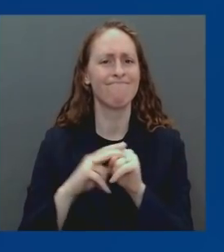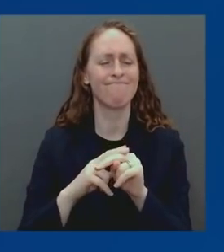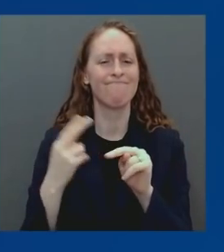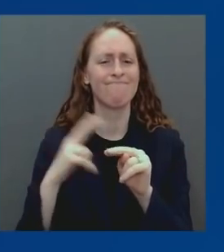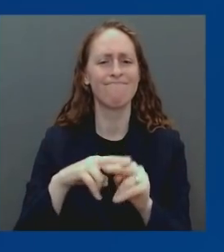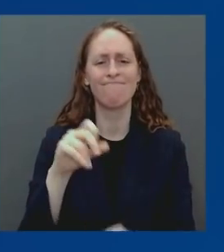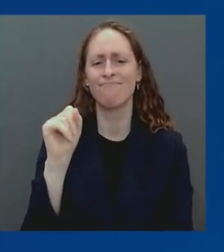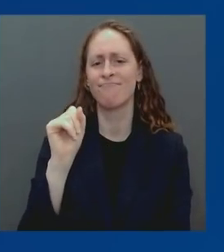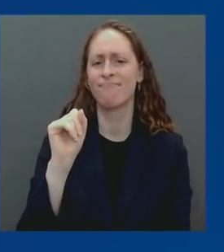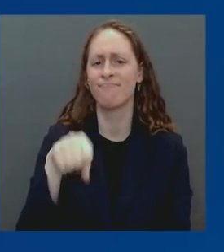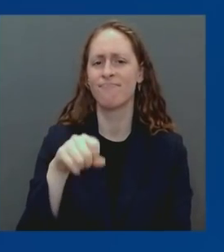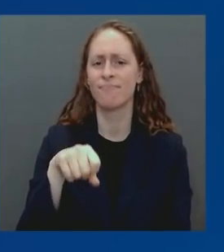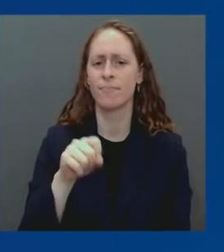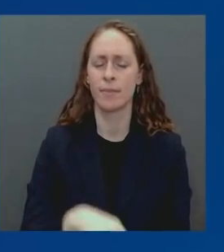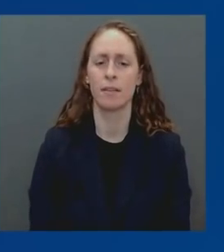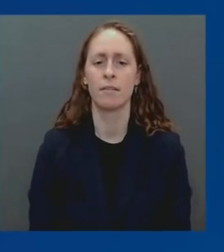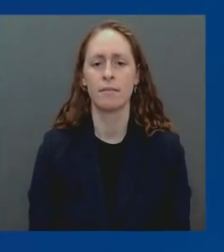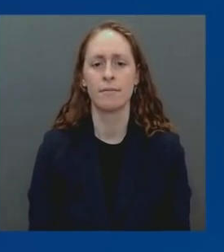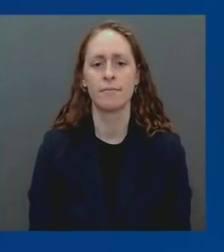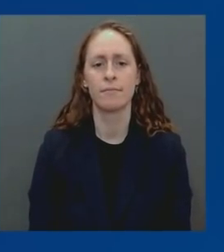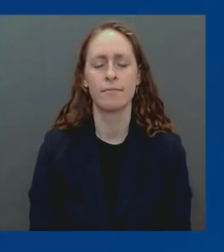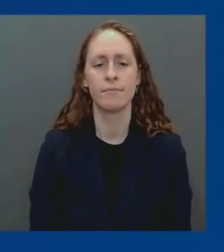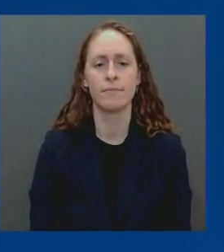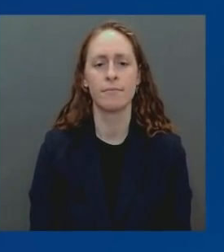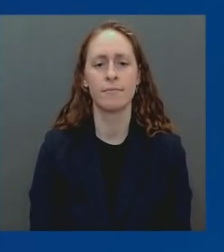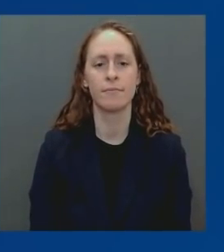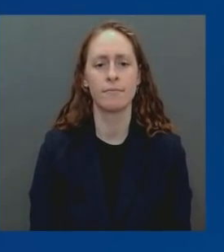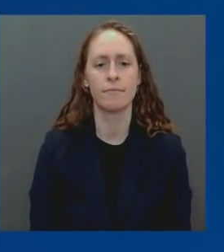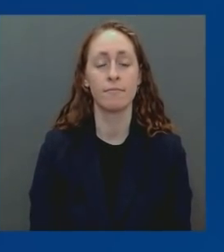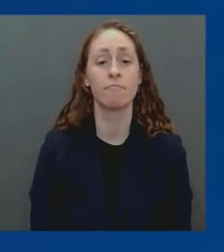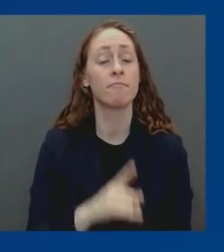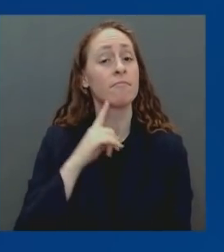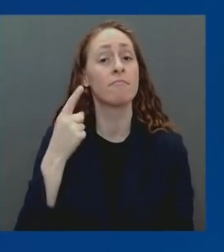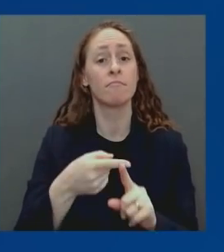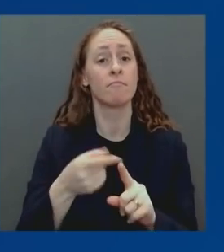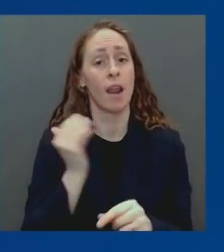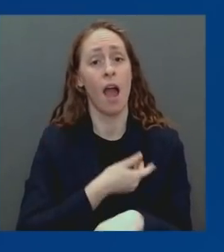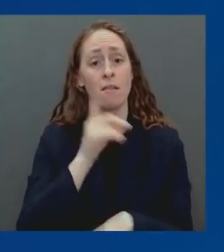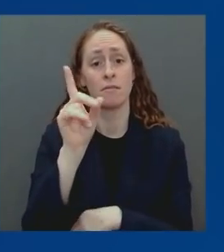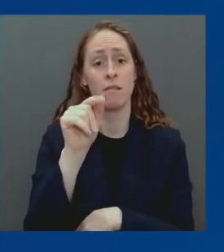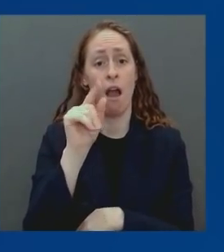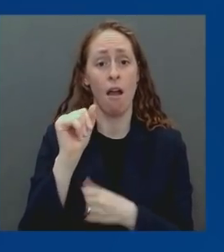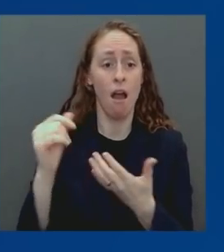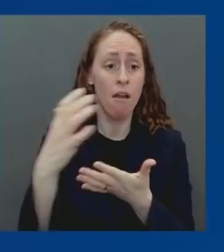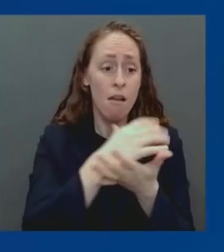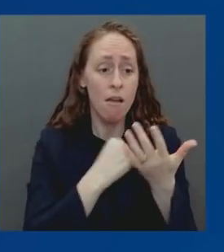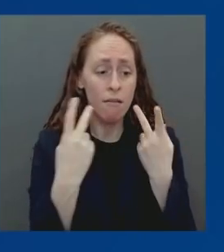the critical importance of vaccination. Last week, I shared data from our surveillance studies